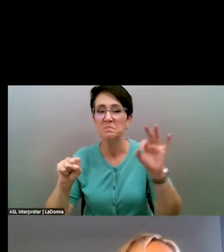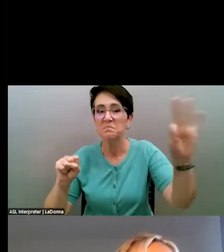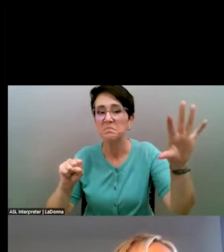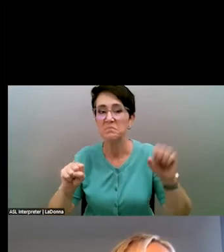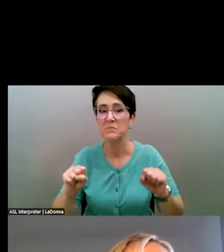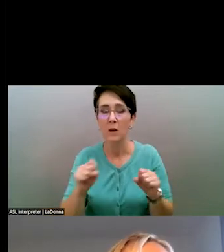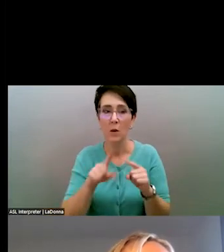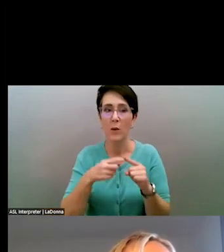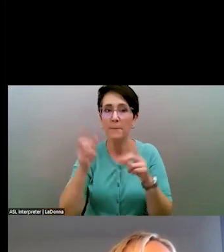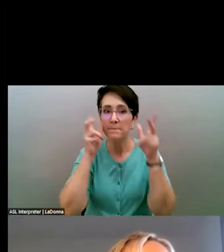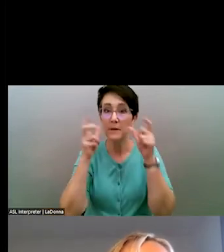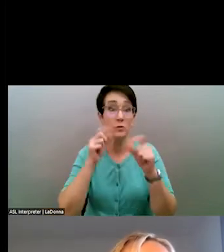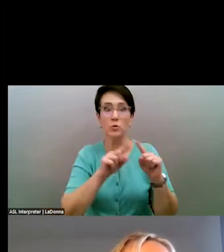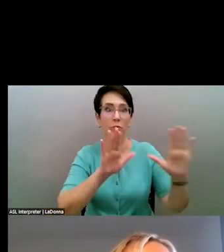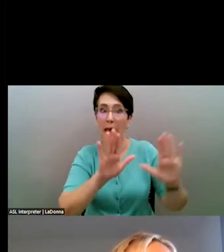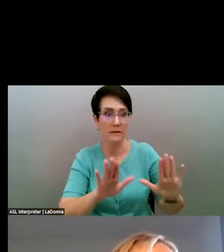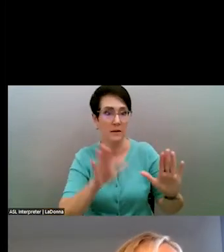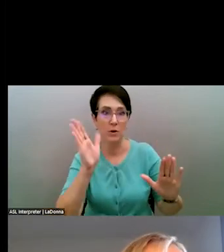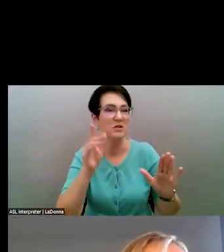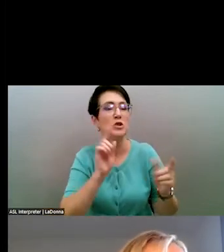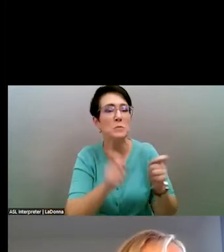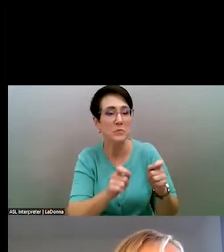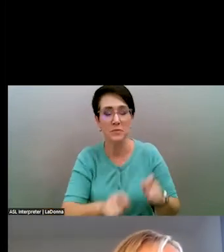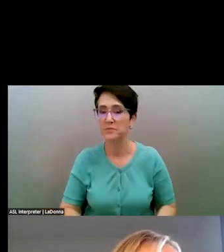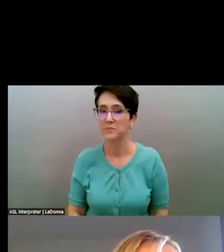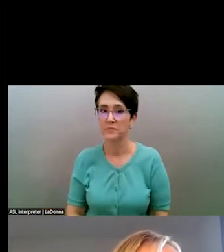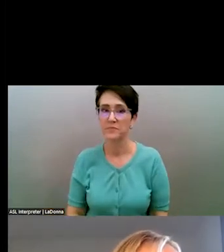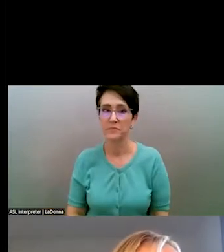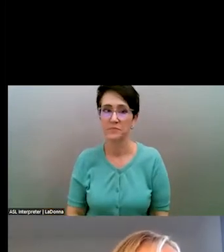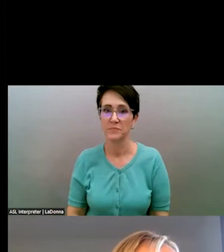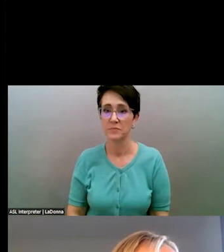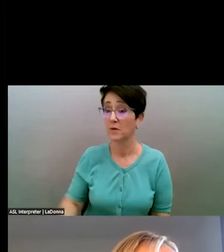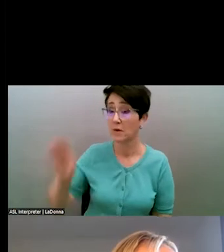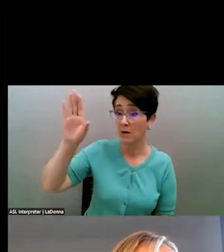TO YOUR EXCELLENT PRESENTATION. THANK YOU. >> JEFF, THIS IS RICH. MAY BE A FOLLOW UP